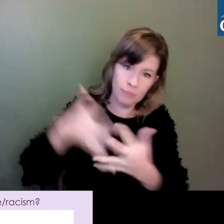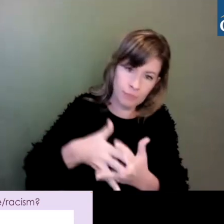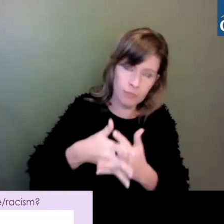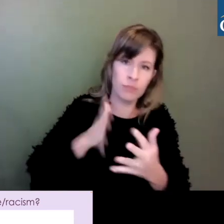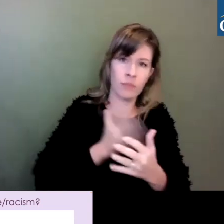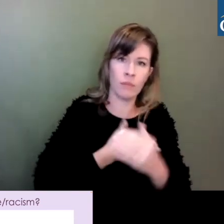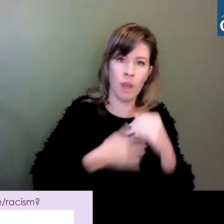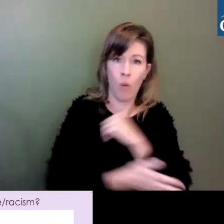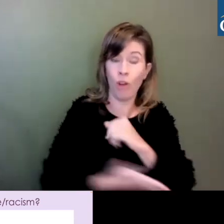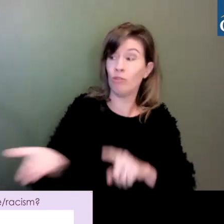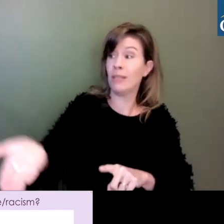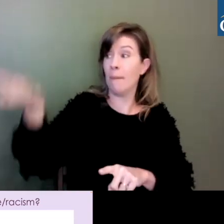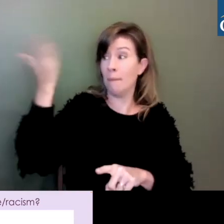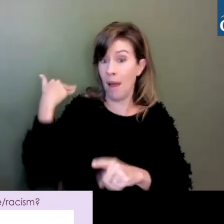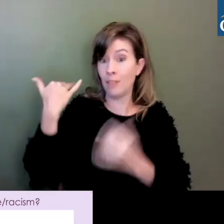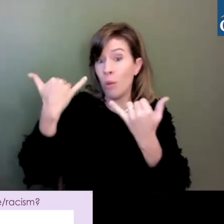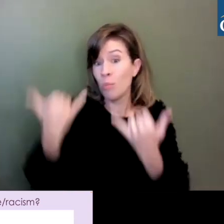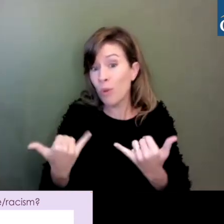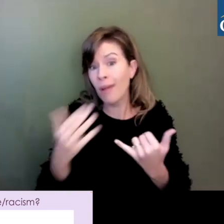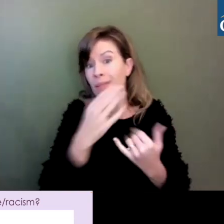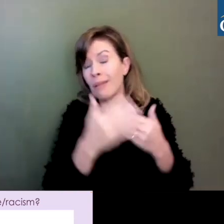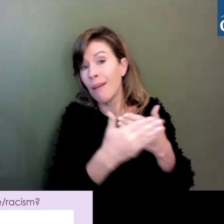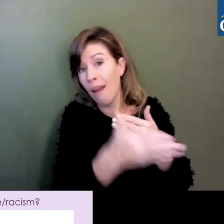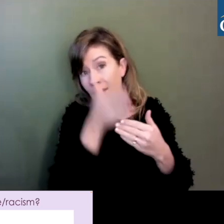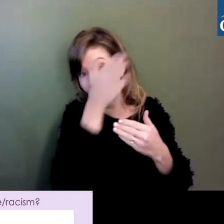potential futures. That race is social, but what does that